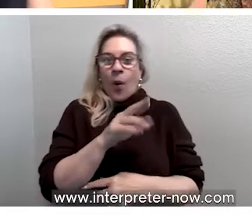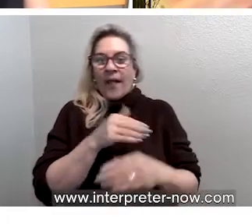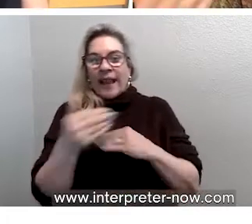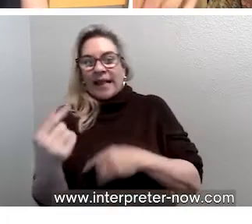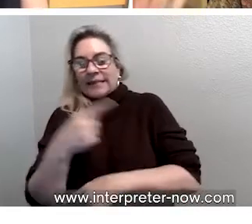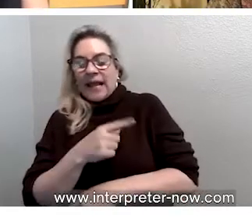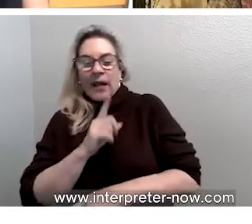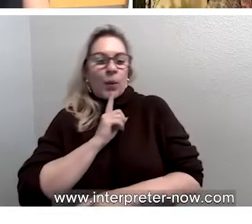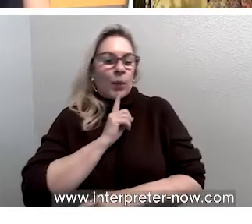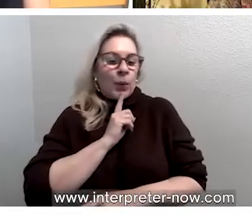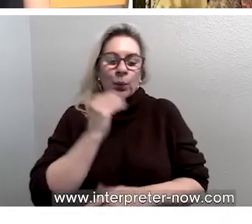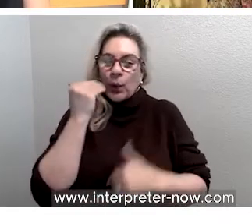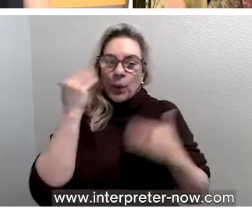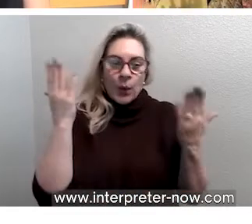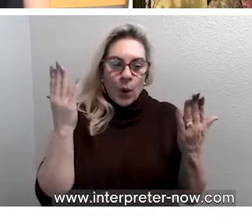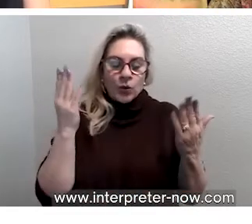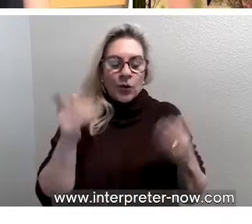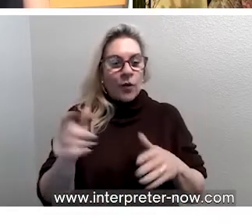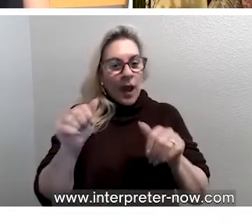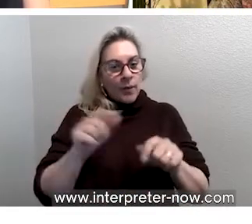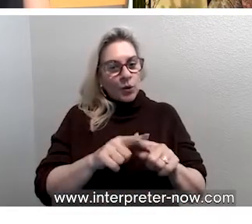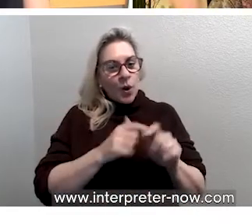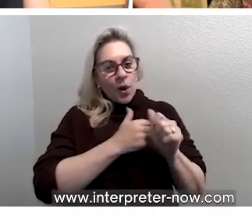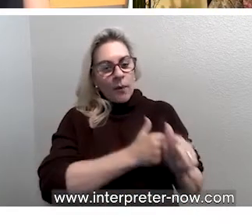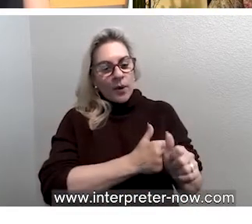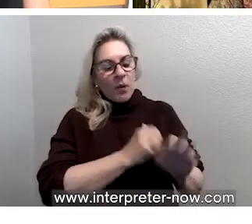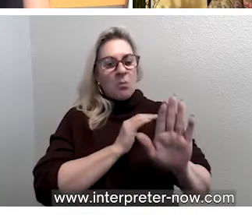And if you are able to accommodate, like, okay, so we'll just have it that these two